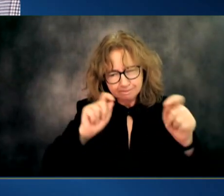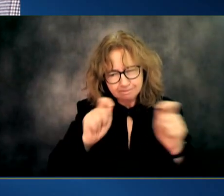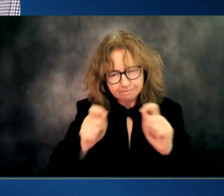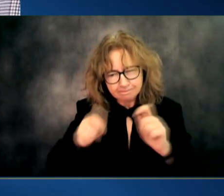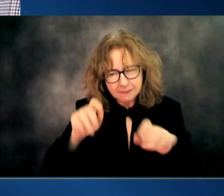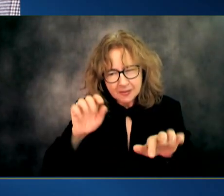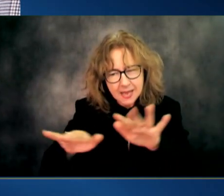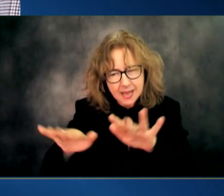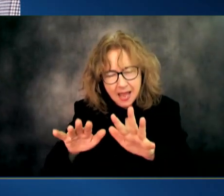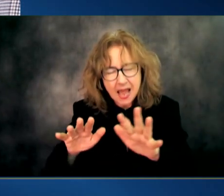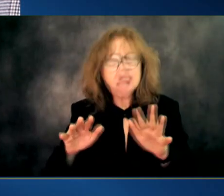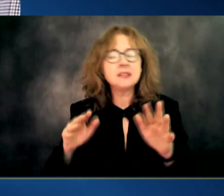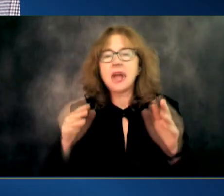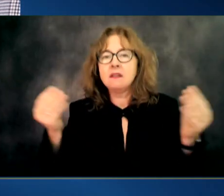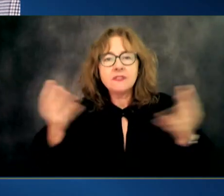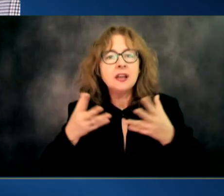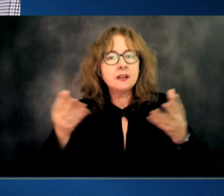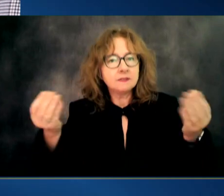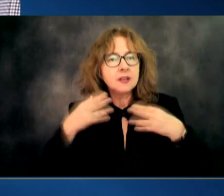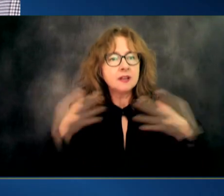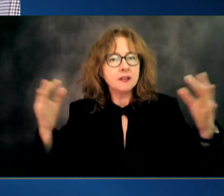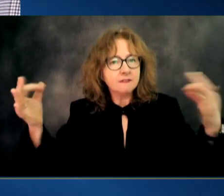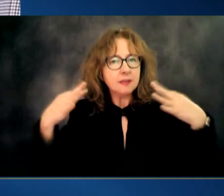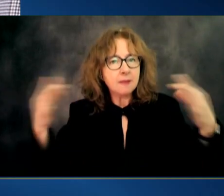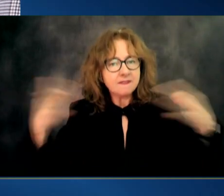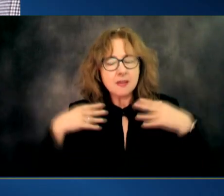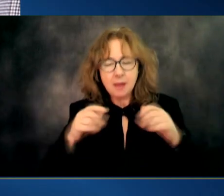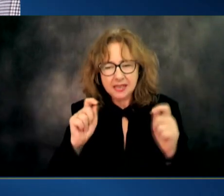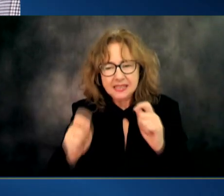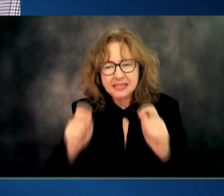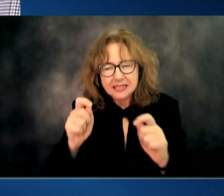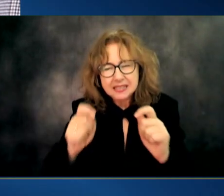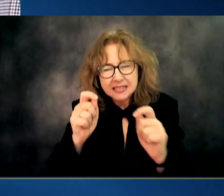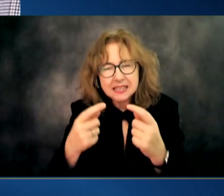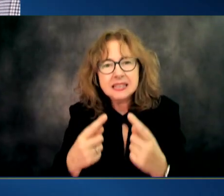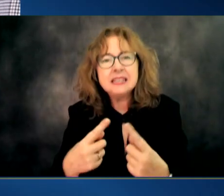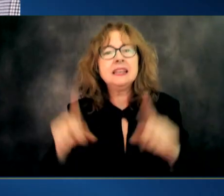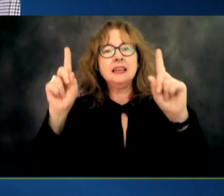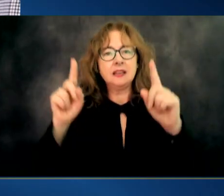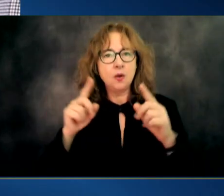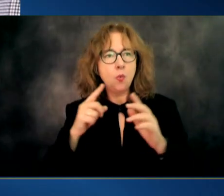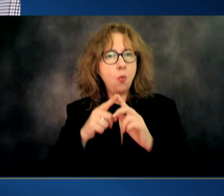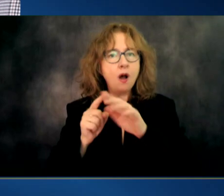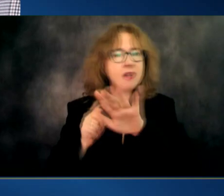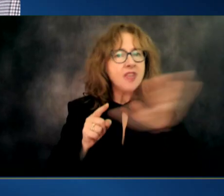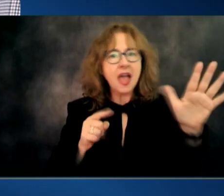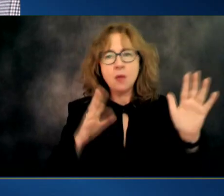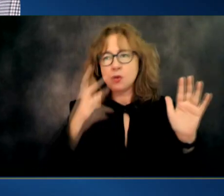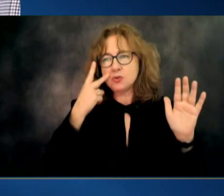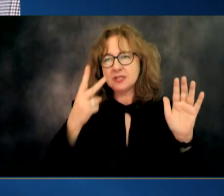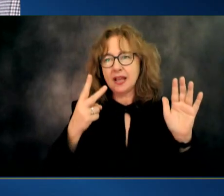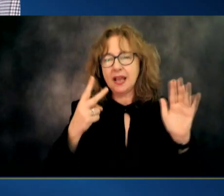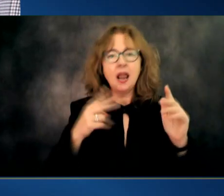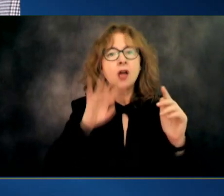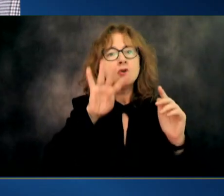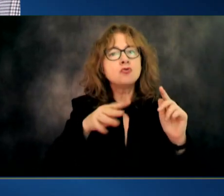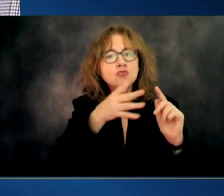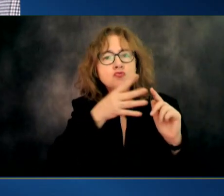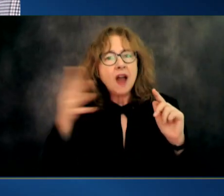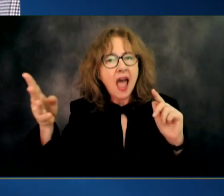we got the images that they wanted. Like graphs that were meaningful to them that they could use,